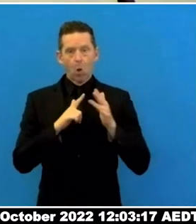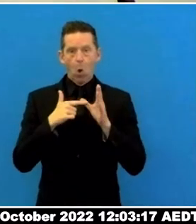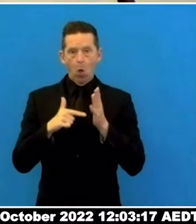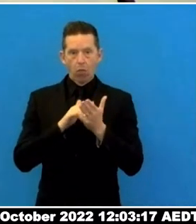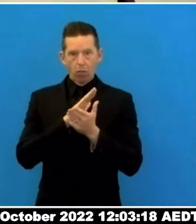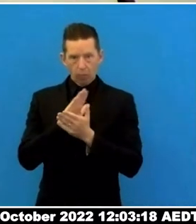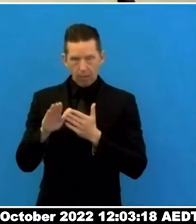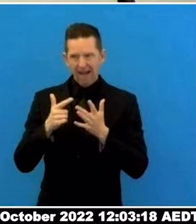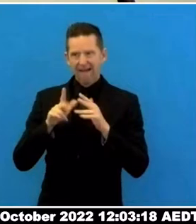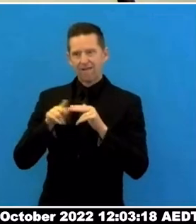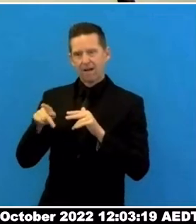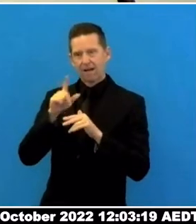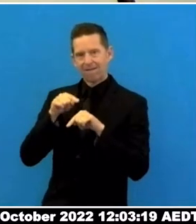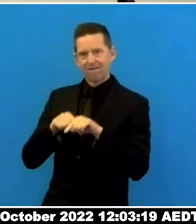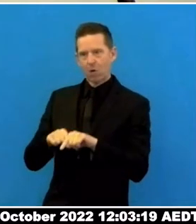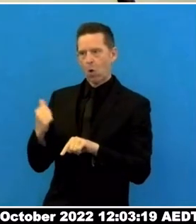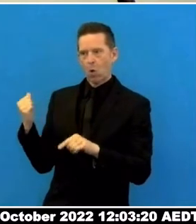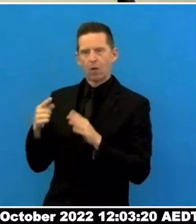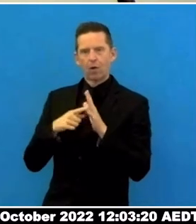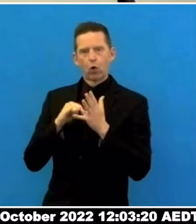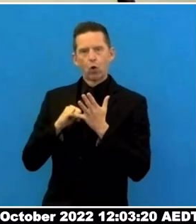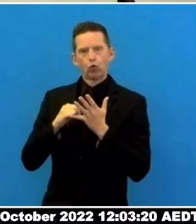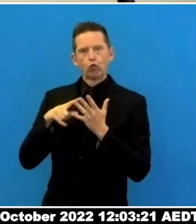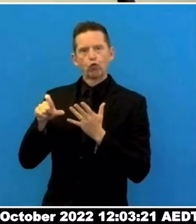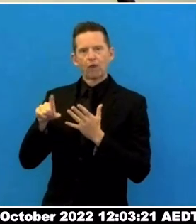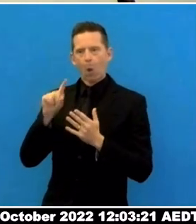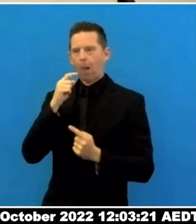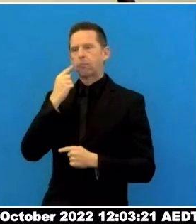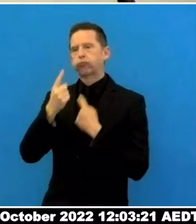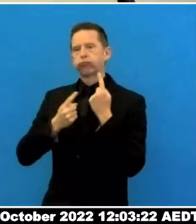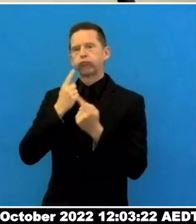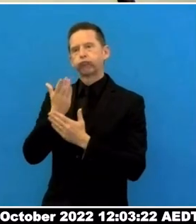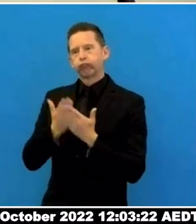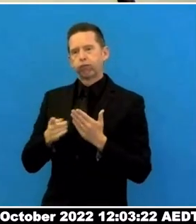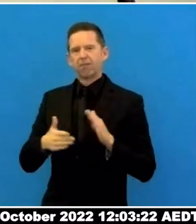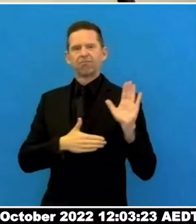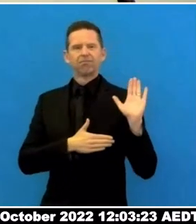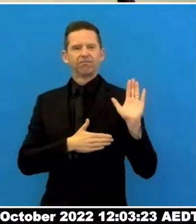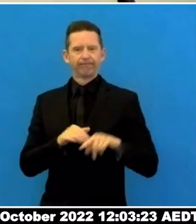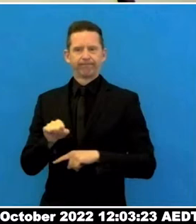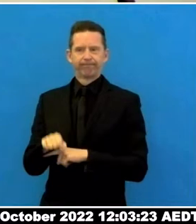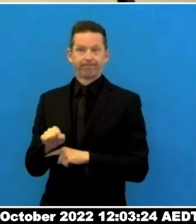to follow the instructions of my associate, who is located in the corner over there, she will give you the instructions.